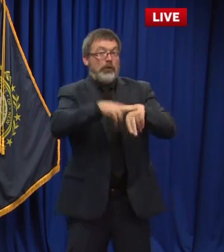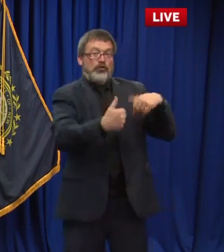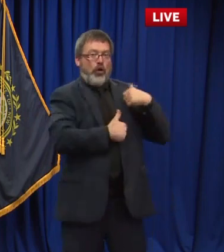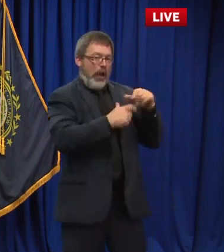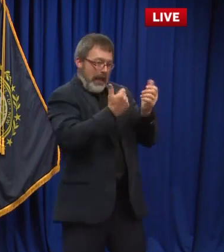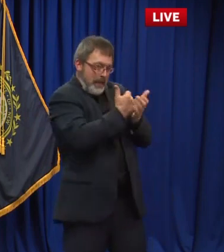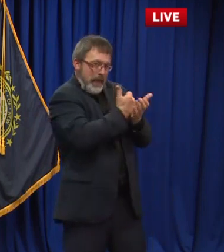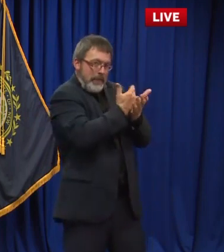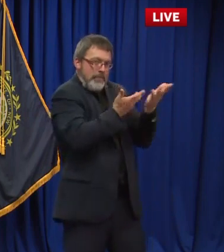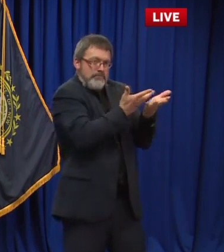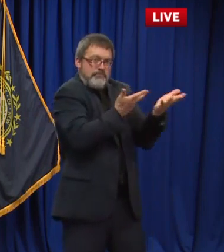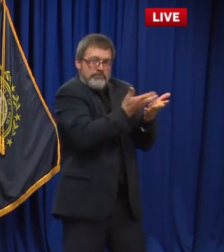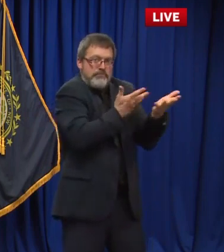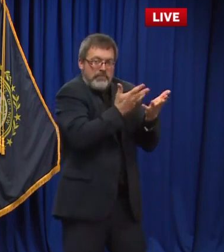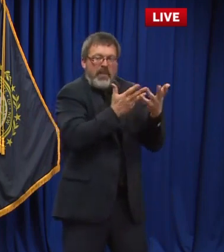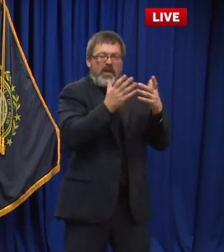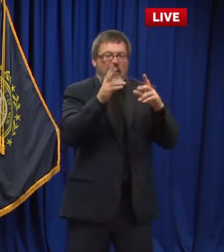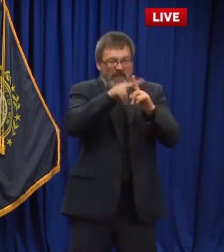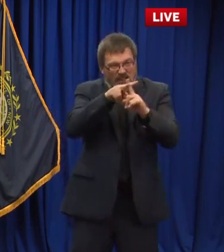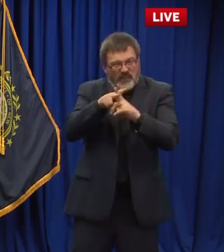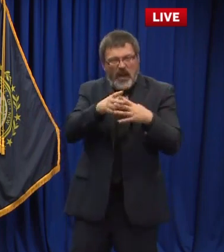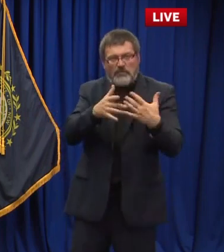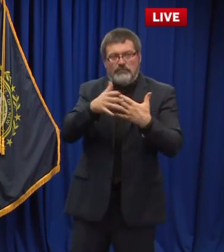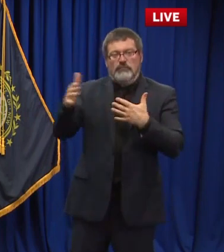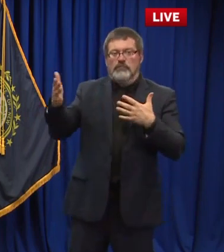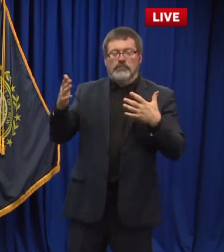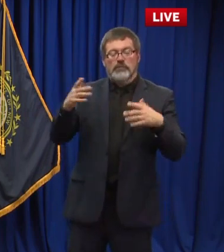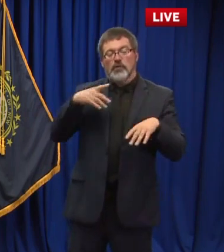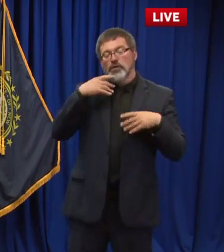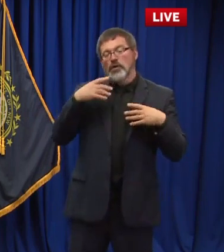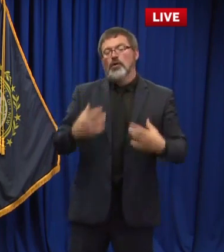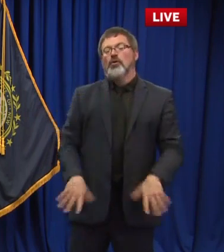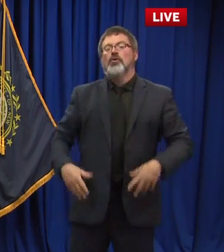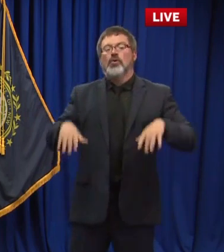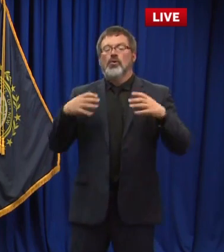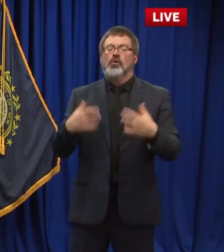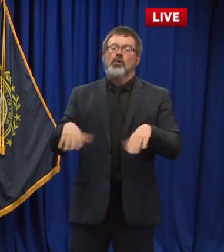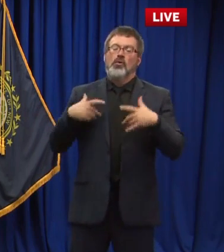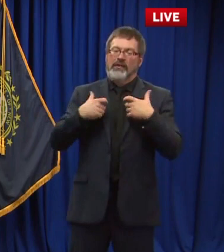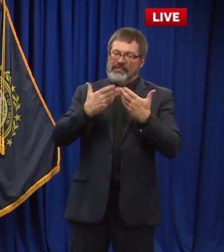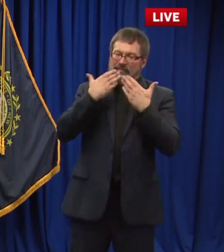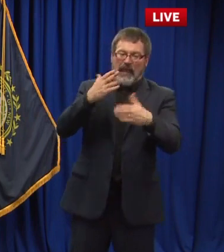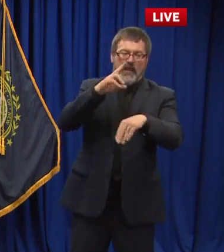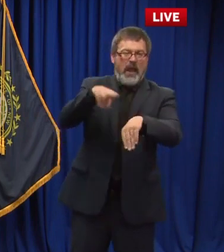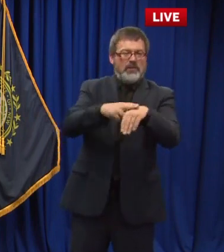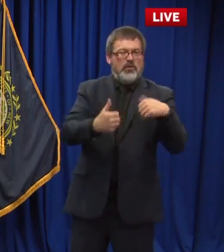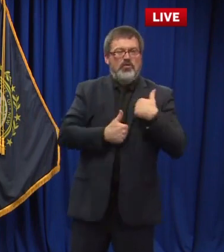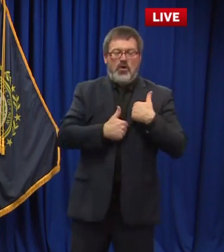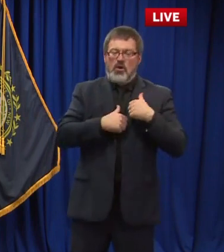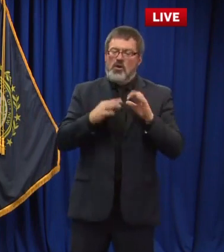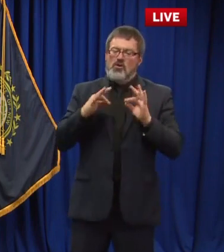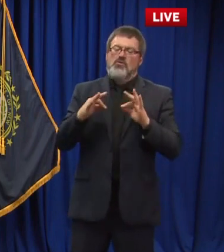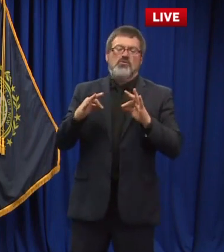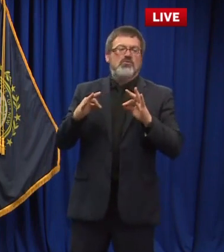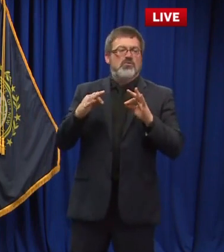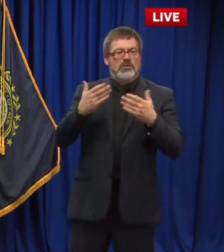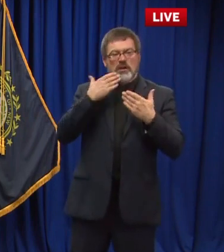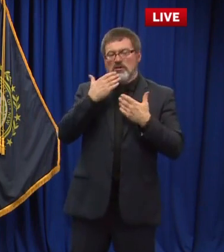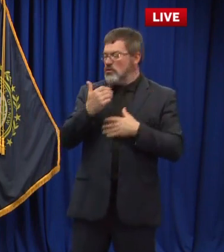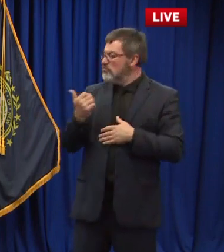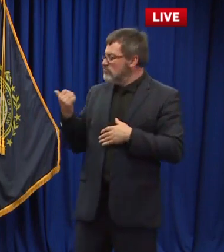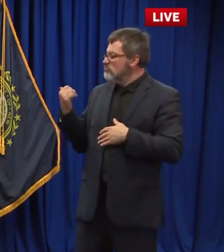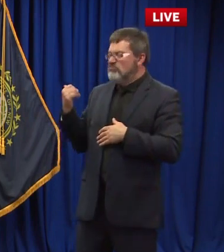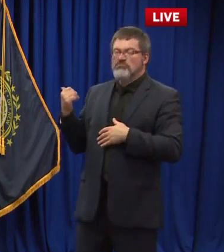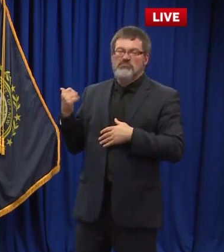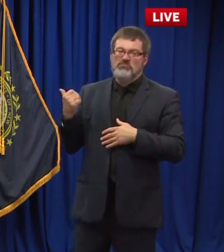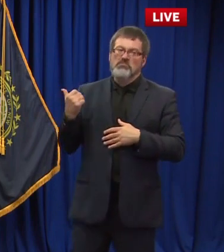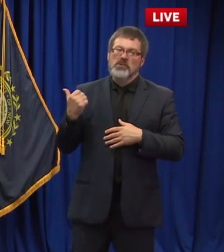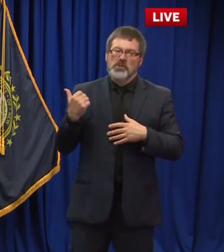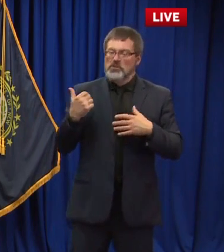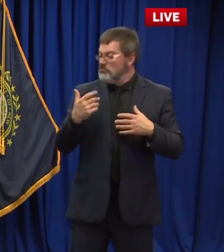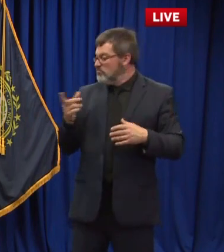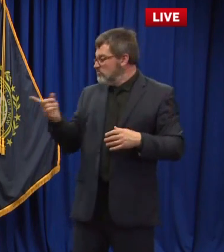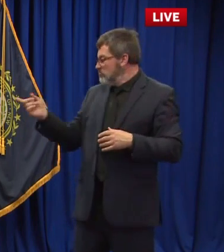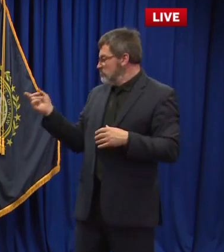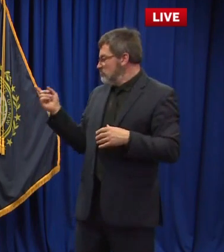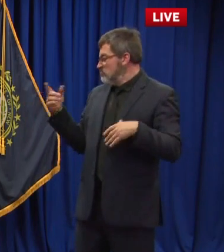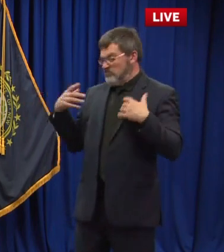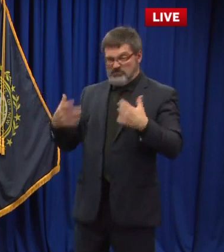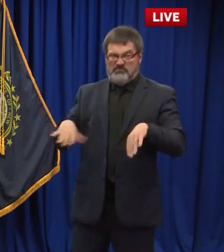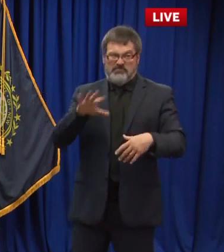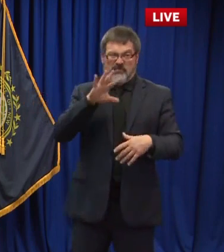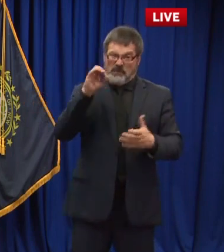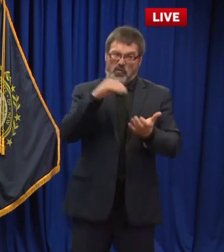A LOT OF FOLKS HAD TO APPLY FOR UNEMPLOYMENT BENEFITS WAS, HOW THOSE THINGS WORK, AND THE MEN AND WOMEN OF THE GUARD, I CANNOT THANK THEM ENOUGH.